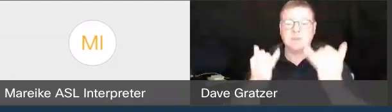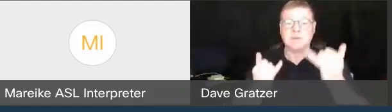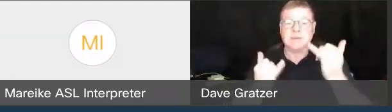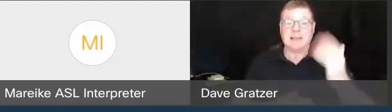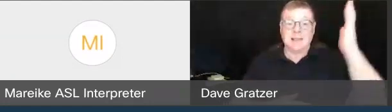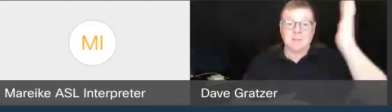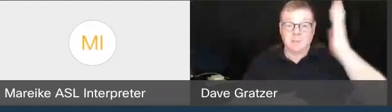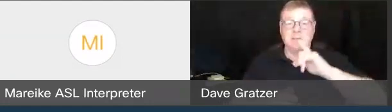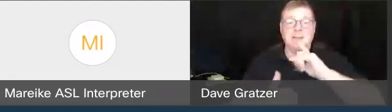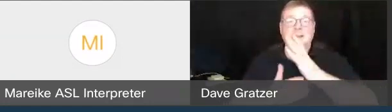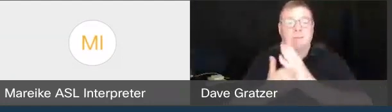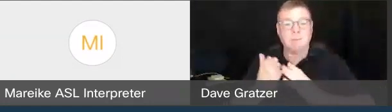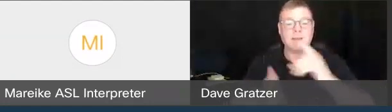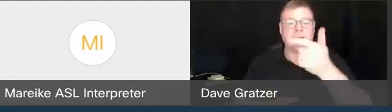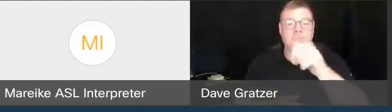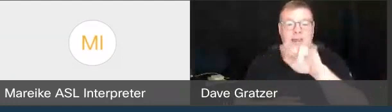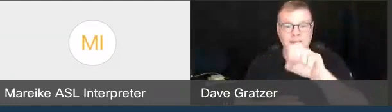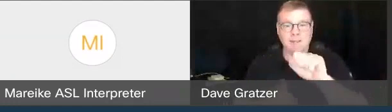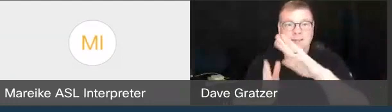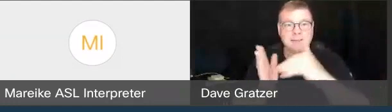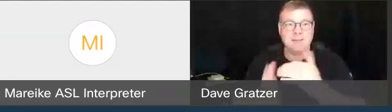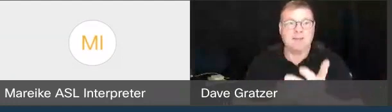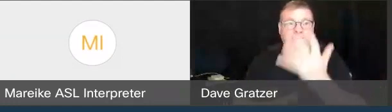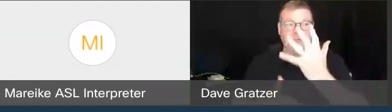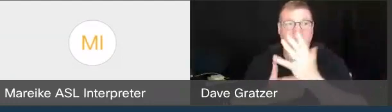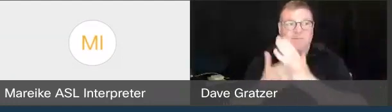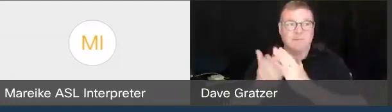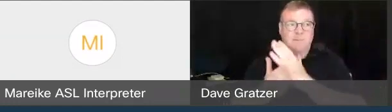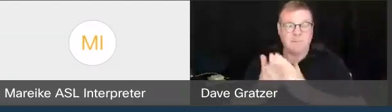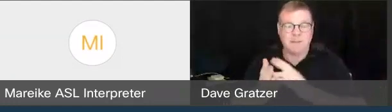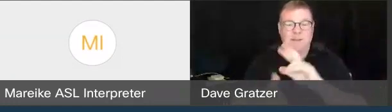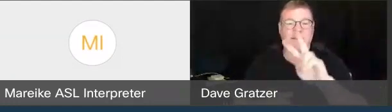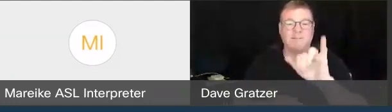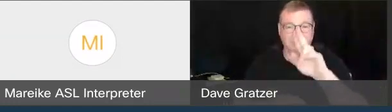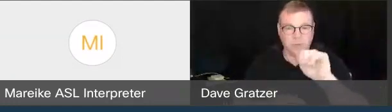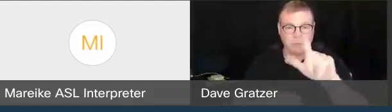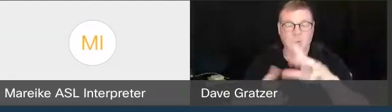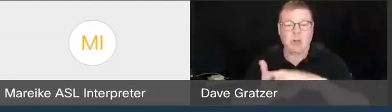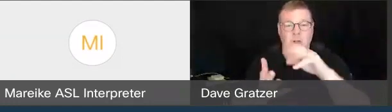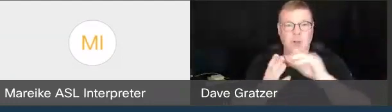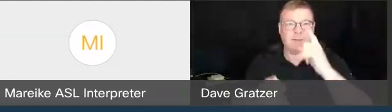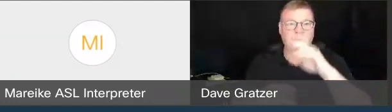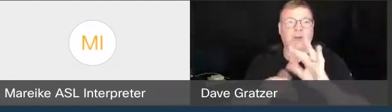is part of the GAINS Centers, five part virtual learning community on early diversion. And so we